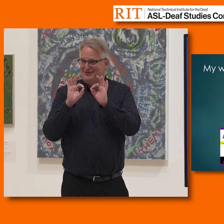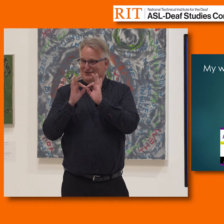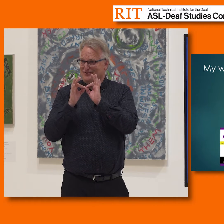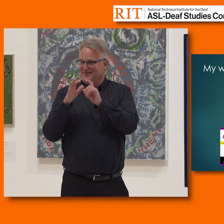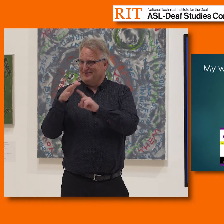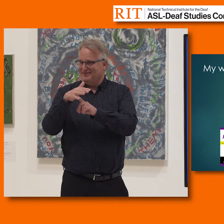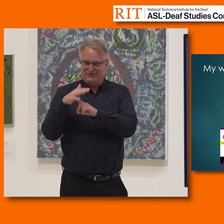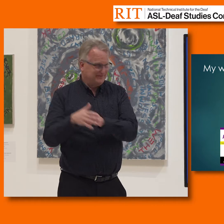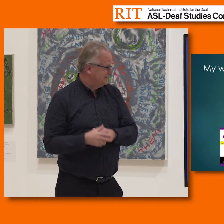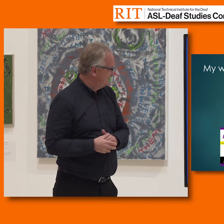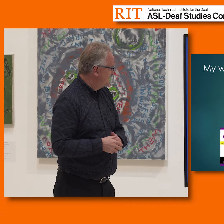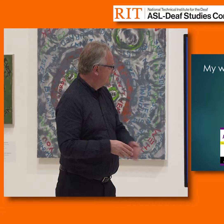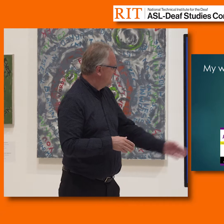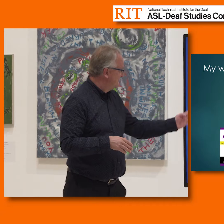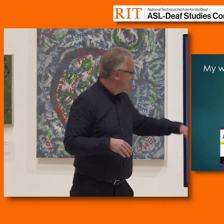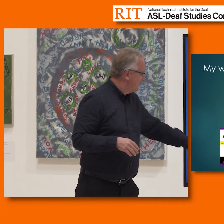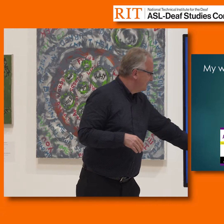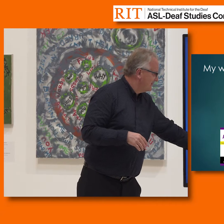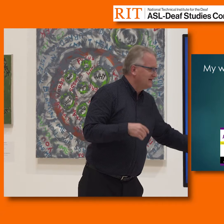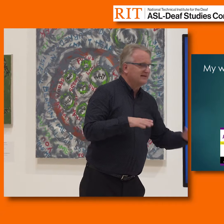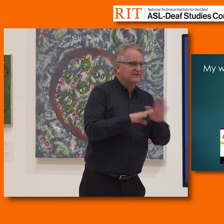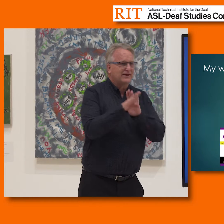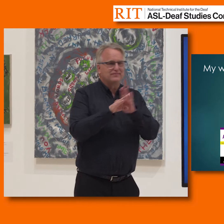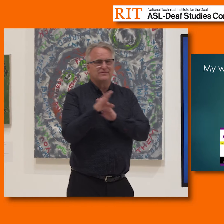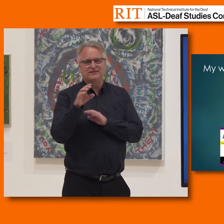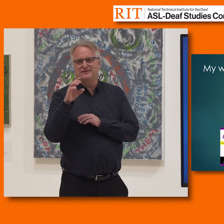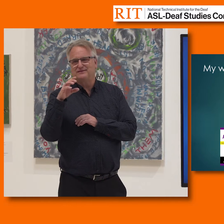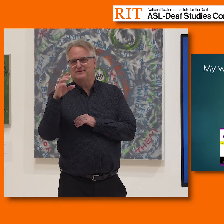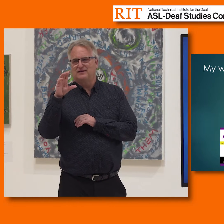when working with interpreters in interpreting environments.